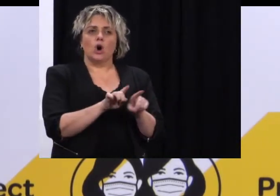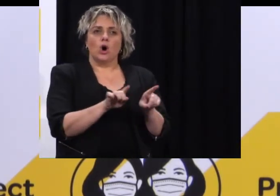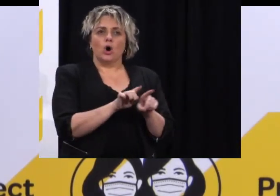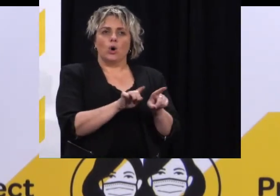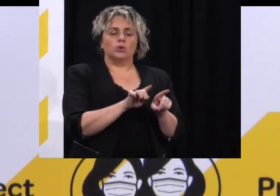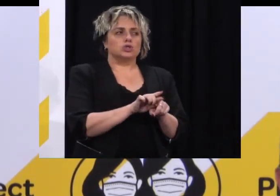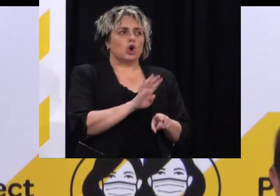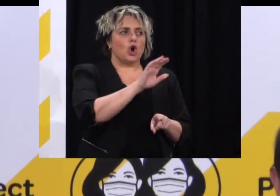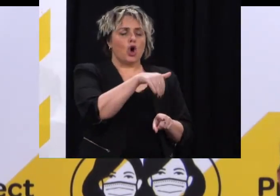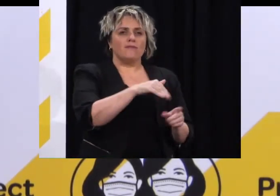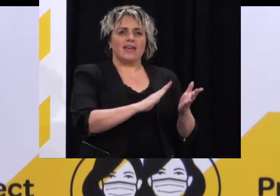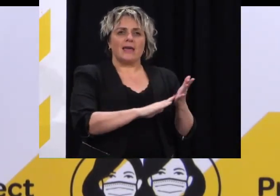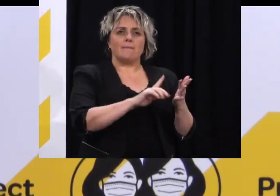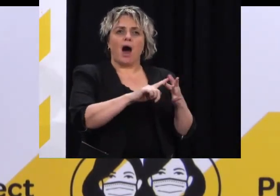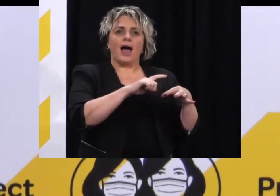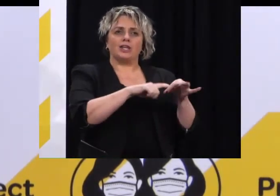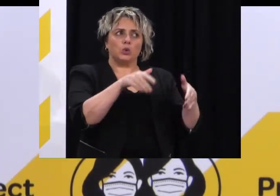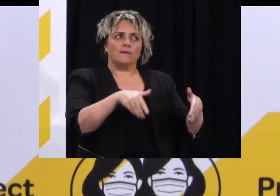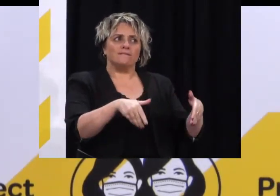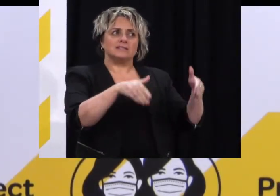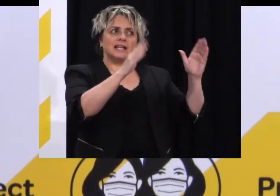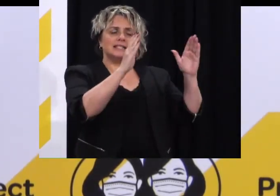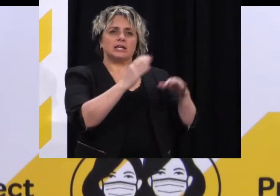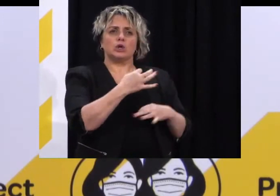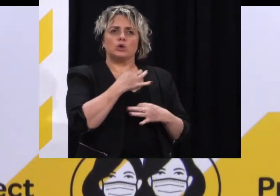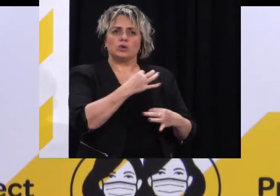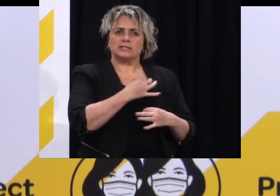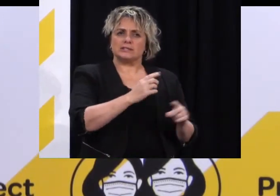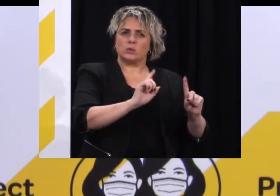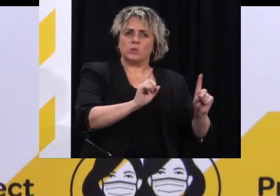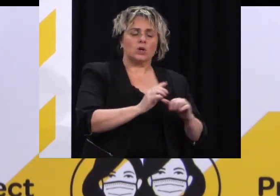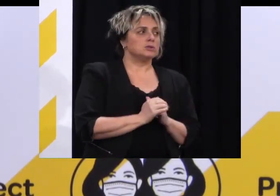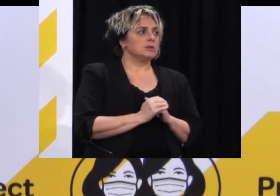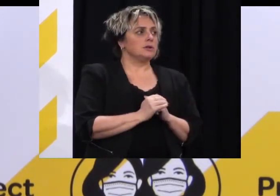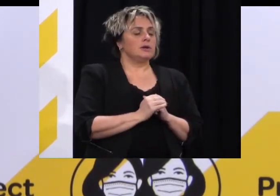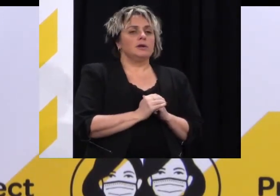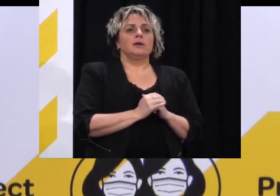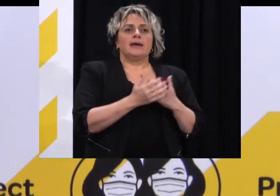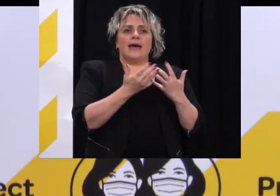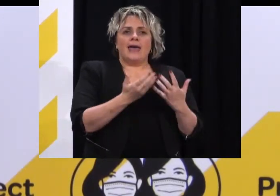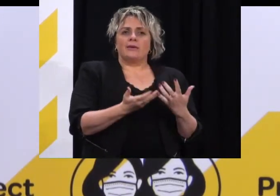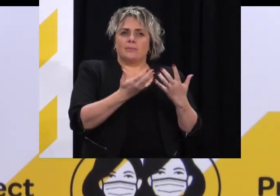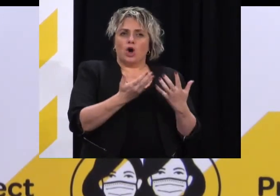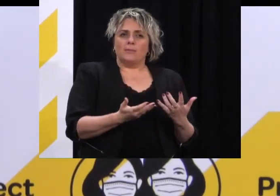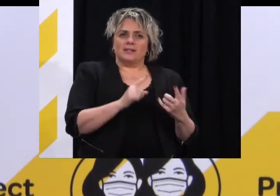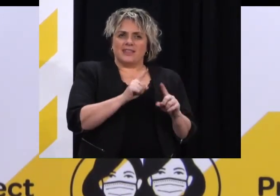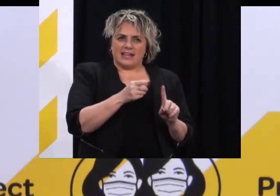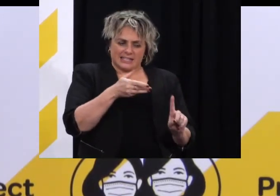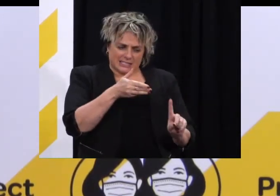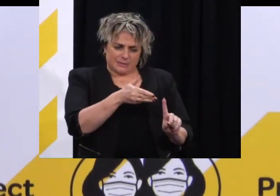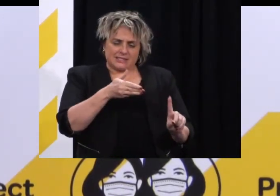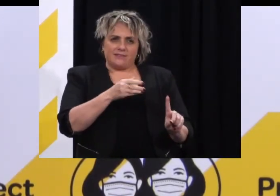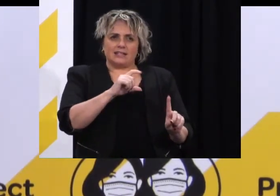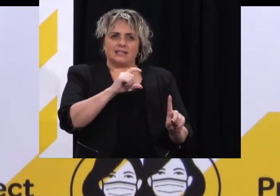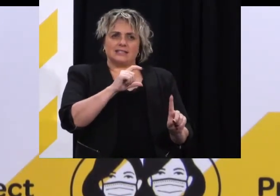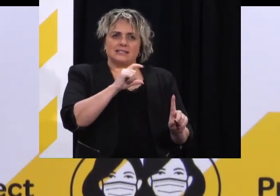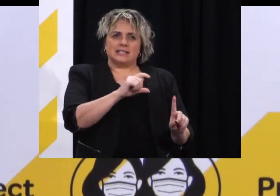the right information. >> The C12 variant, how concerned are you about that, given the case